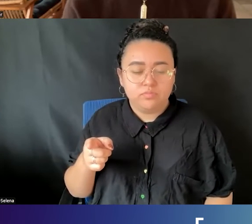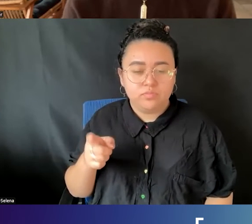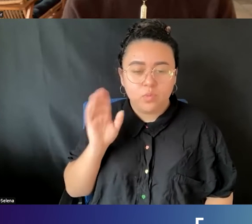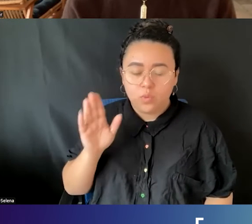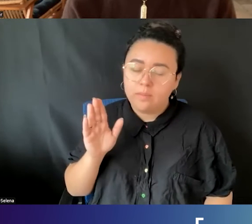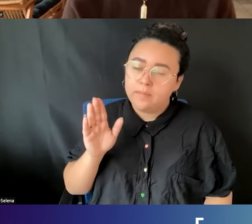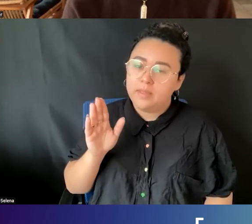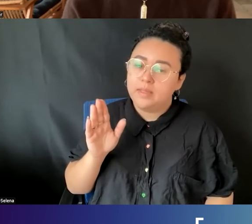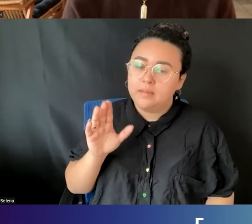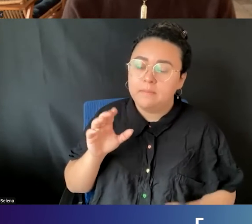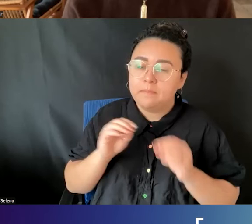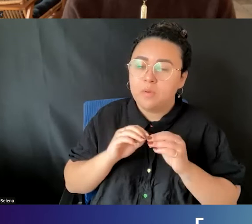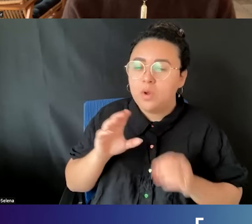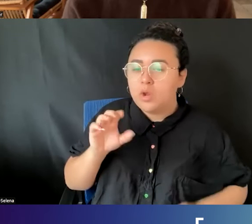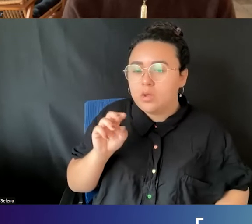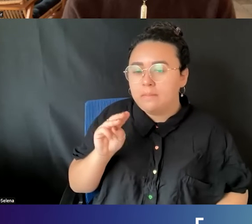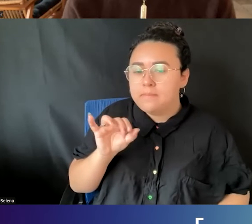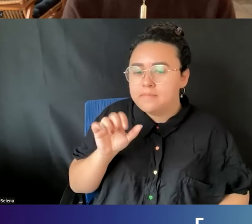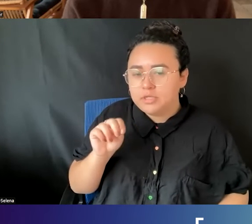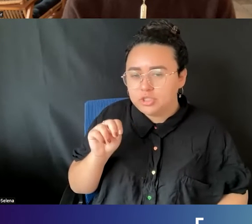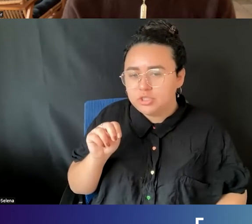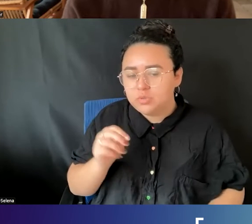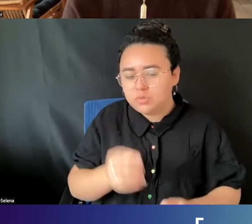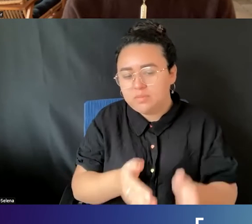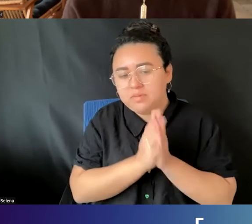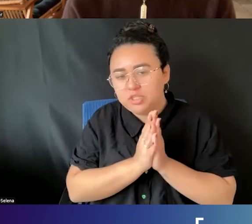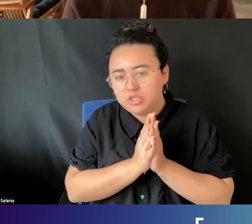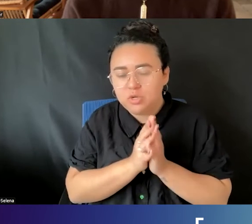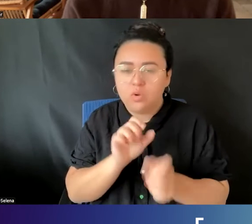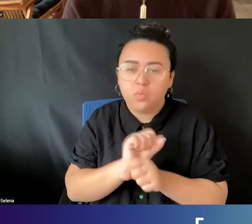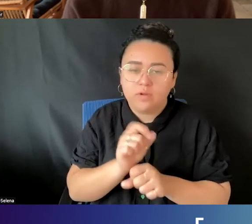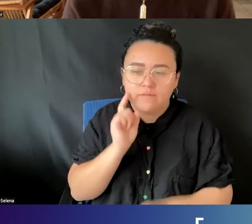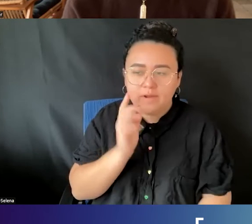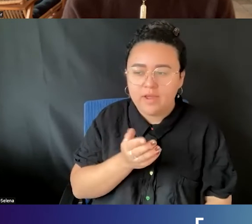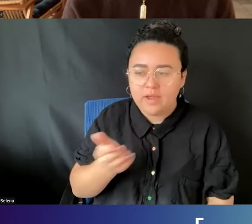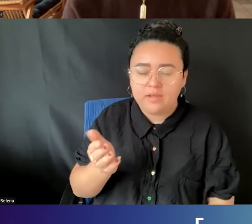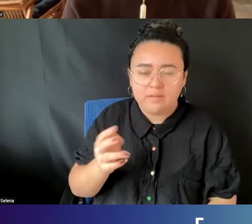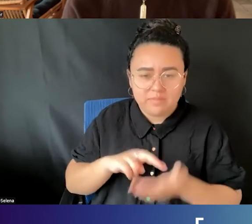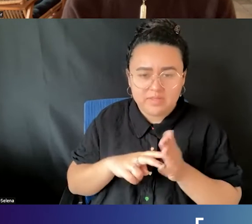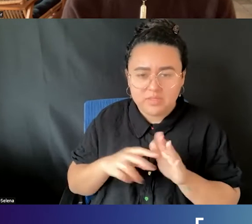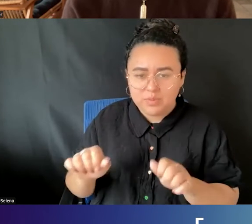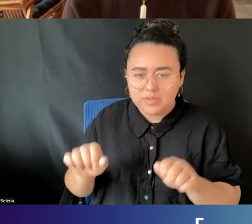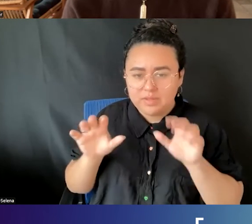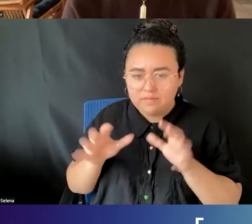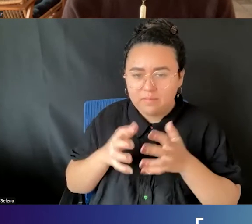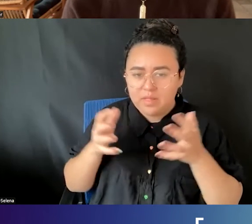work to some degree or a work for hire. And so you're relinquishing a tremendous amount of creative control.